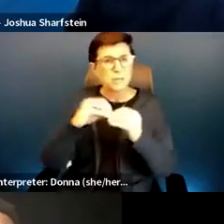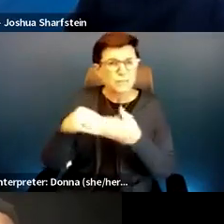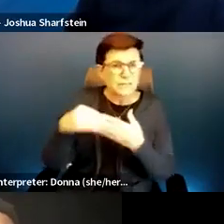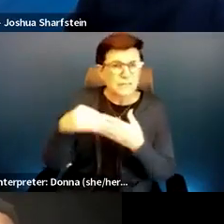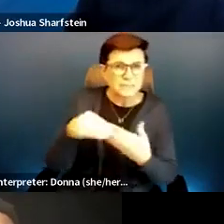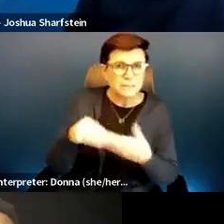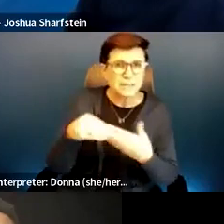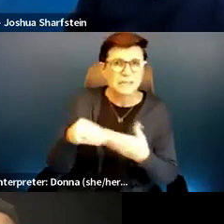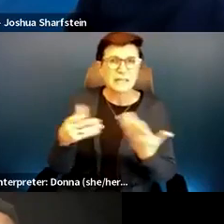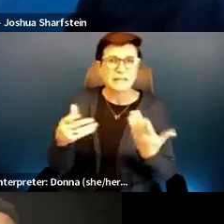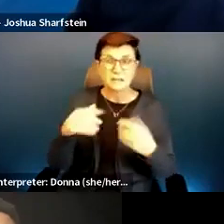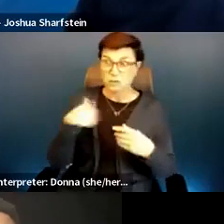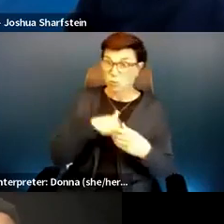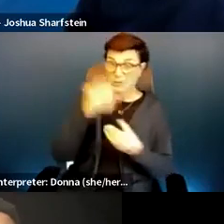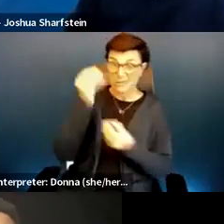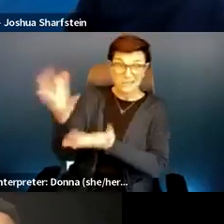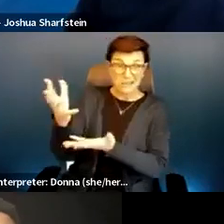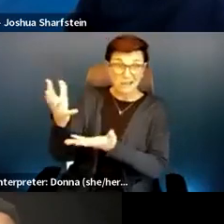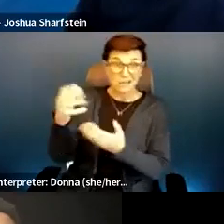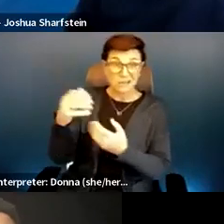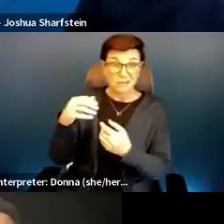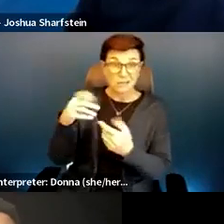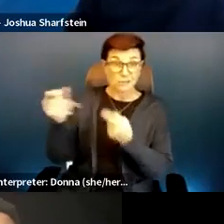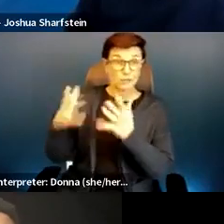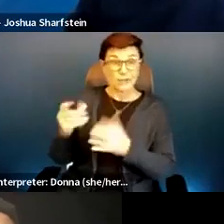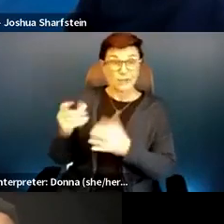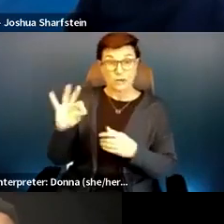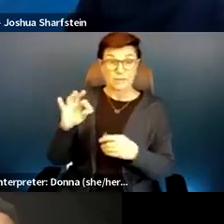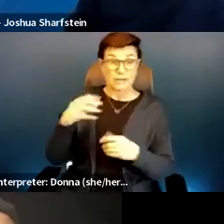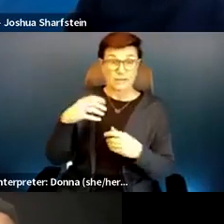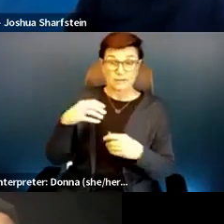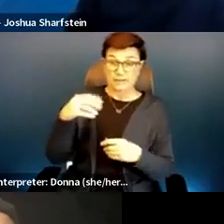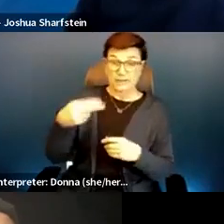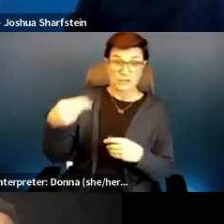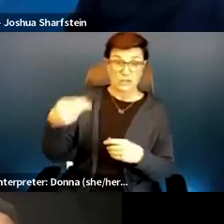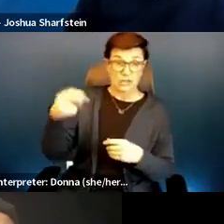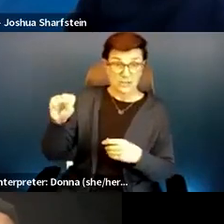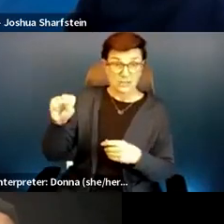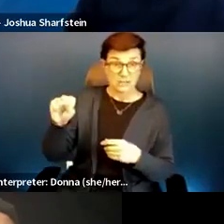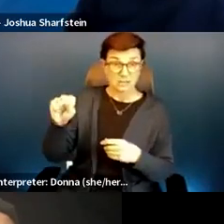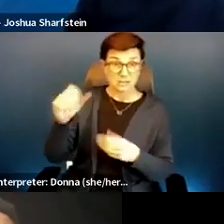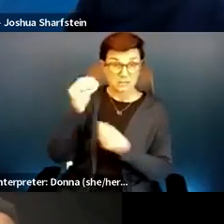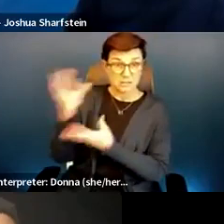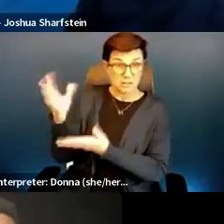and Human Services that this is the only way that CDC can do this? That's where I have a little bit of problems.